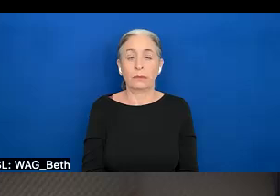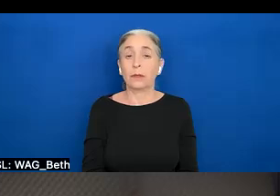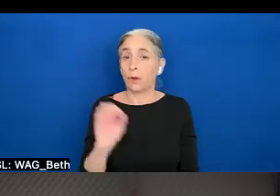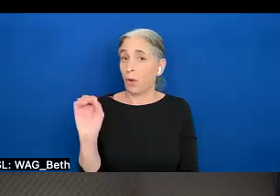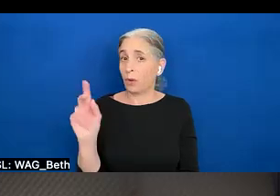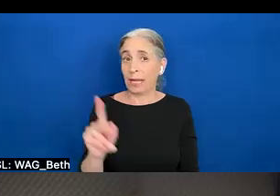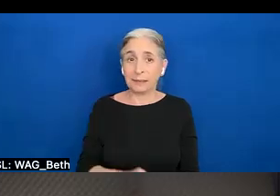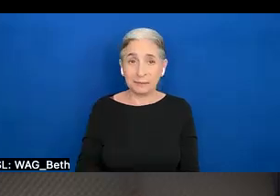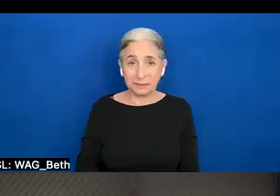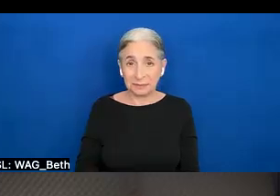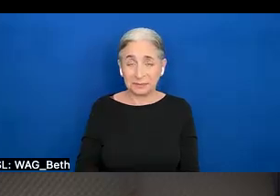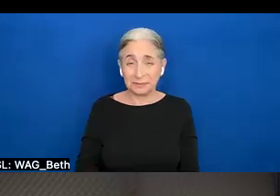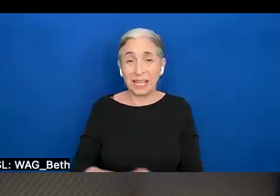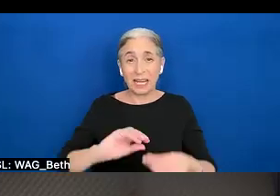Okay. Tip number seven.